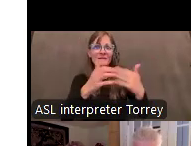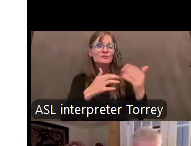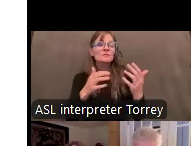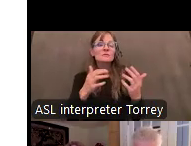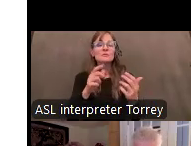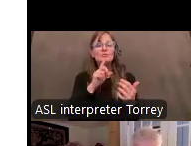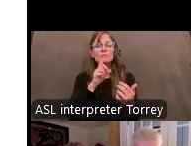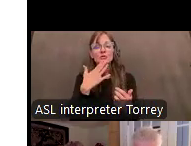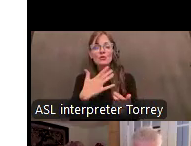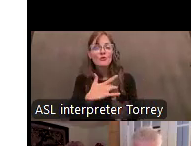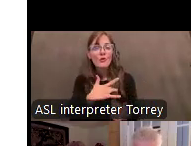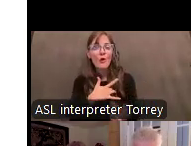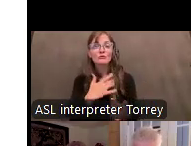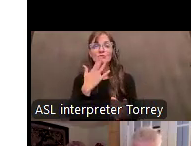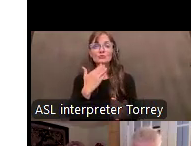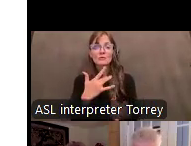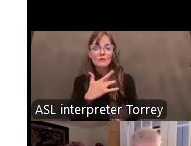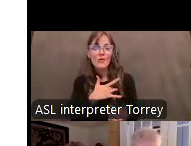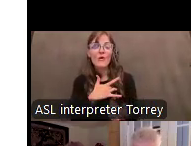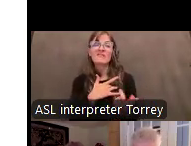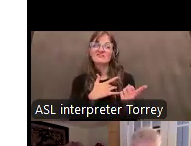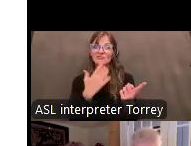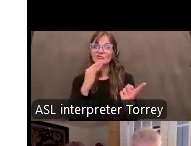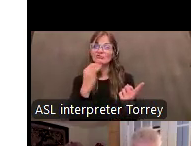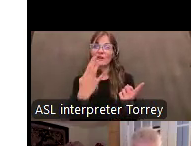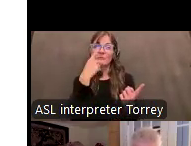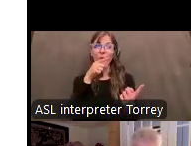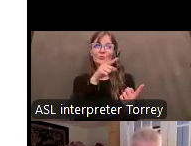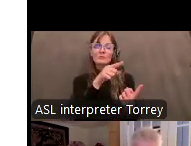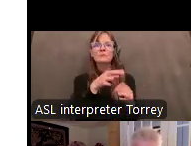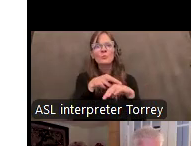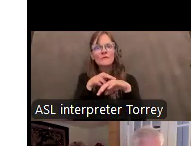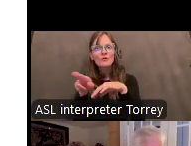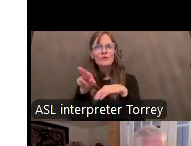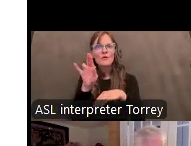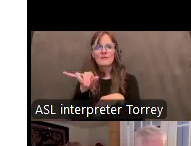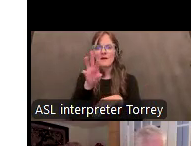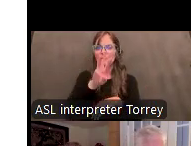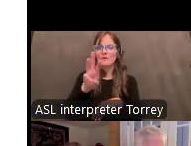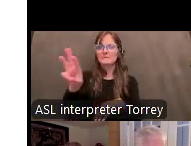and get people to come to the website and consider a career in healthcare through free training.